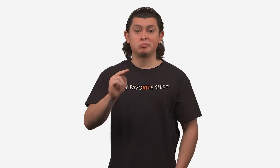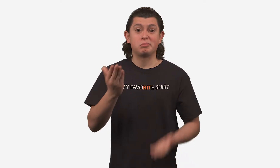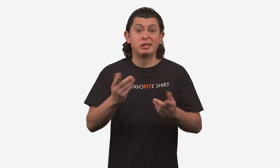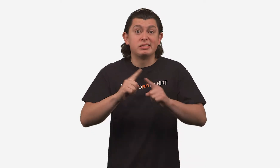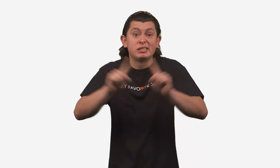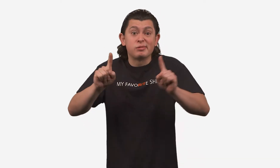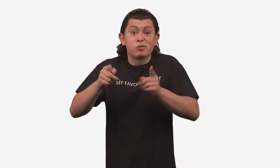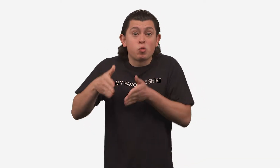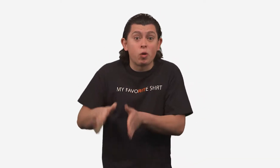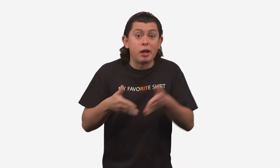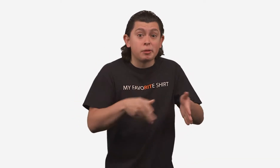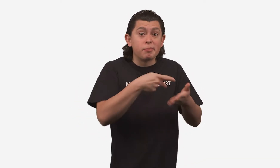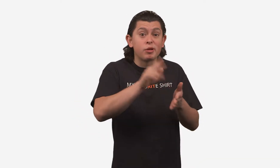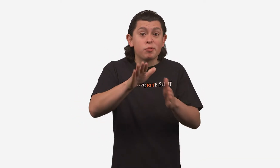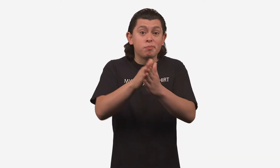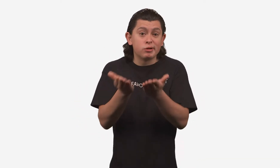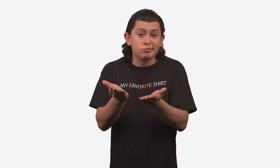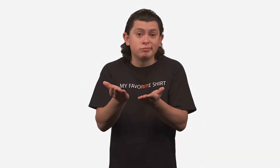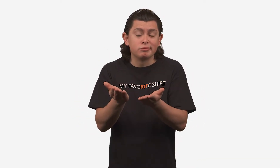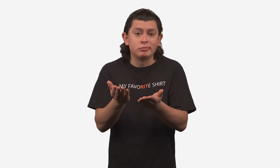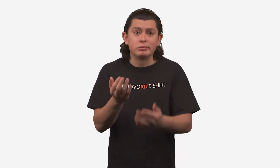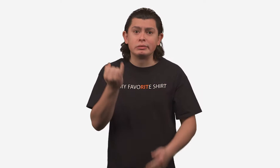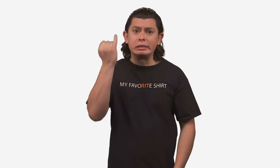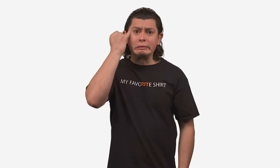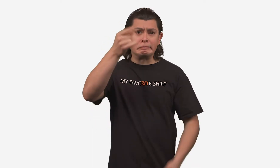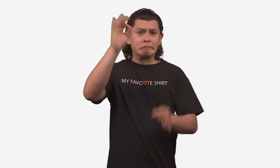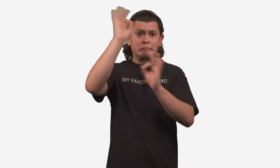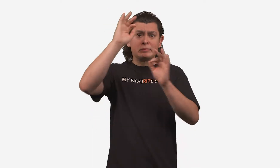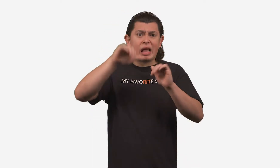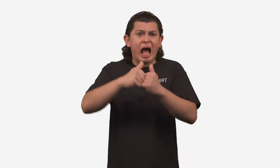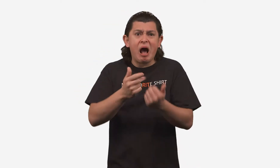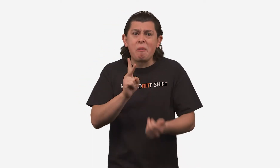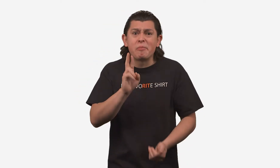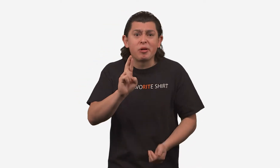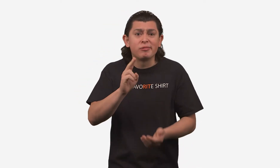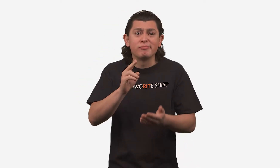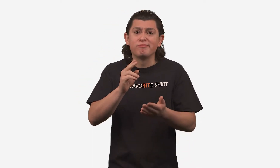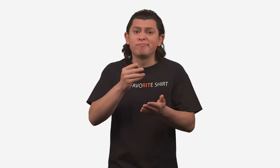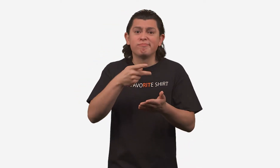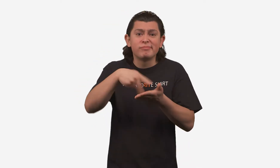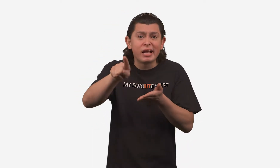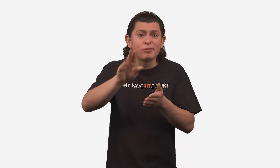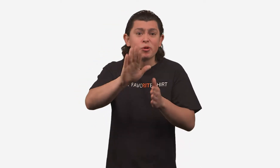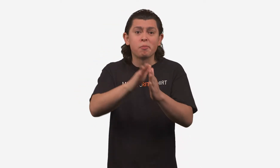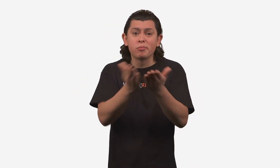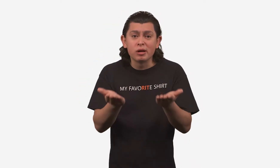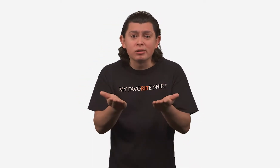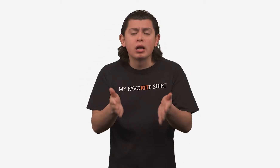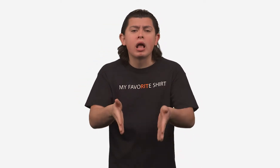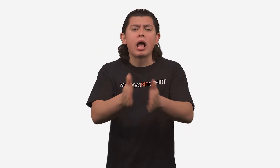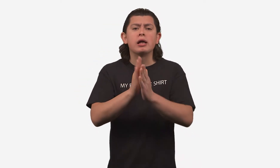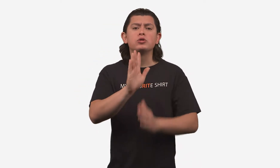A DIFFERENT WAY OF PAYING FOR BOOKS. IF YOU DO NOT KNOW HOW VR IS PAYING FOR YOUR BOOKS,